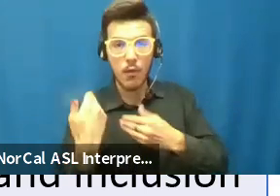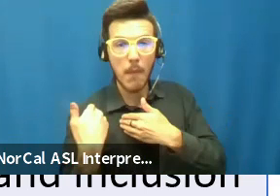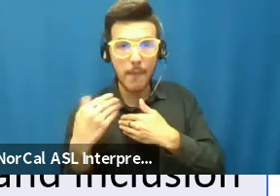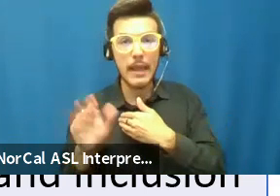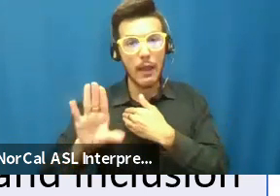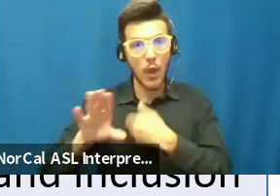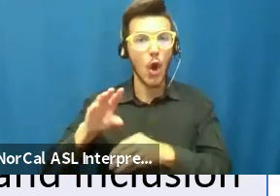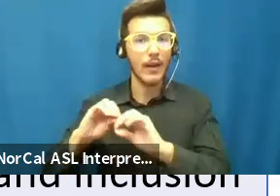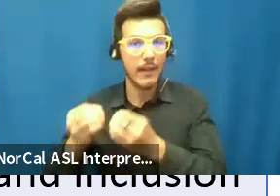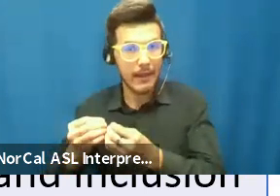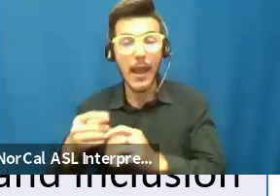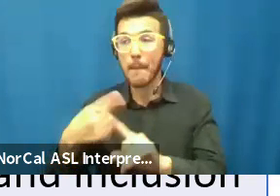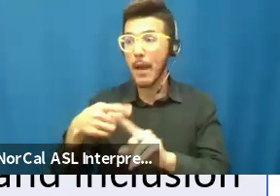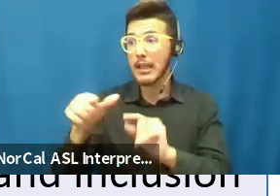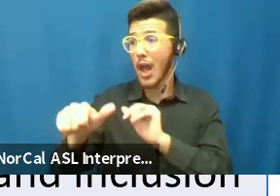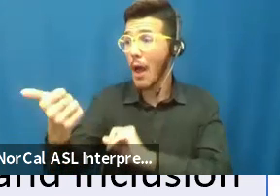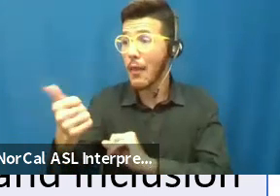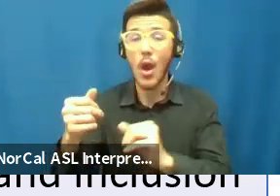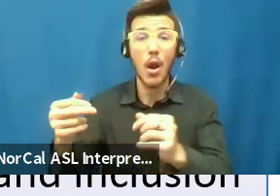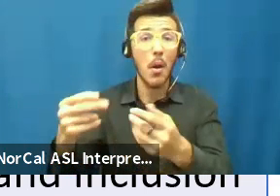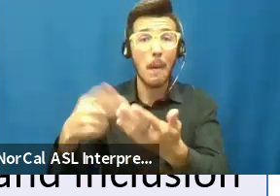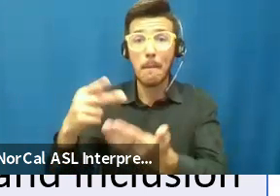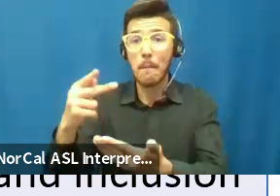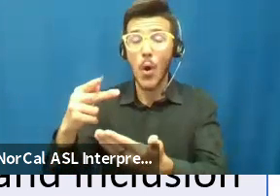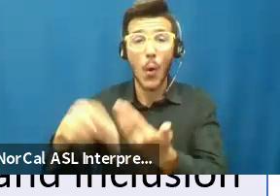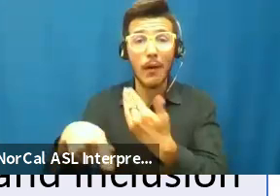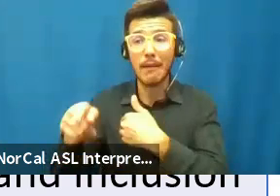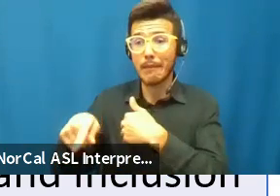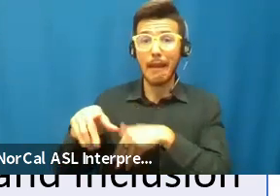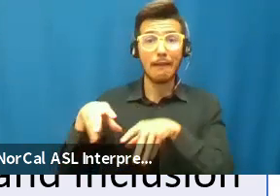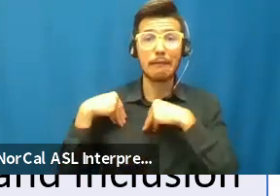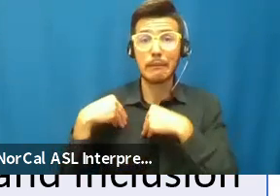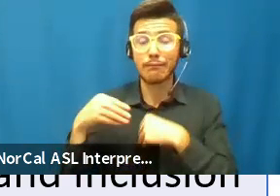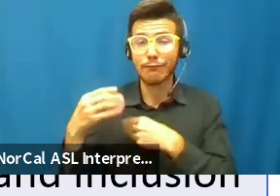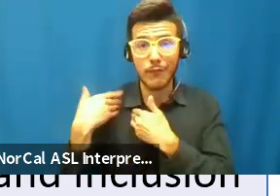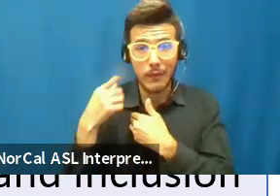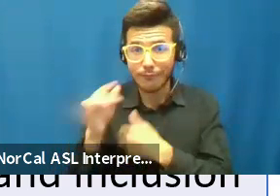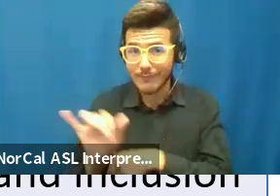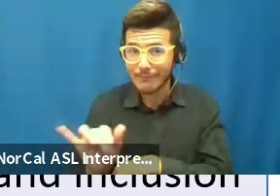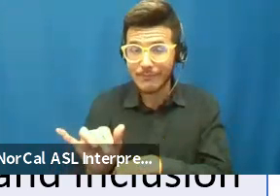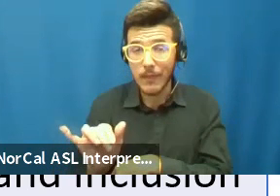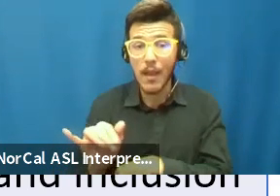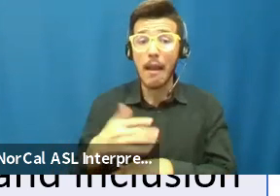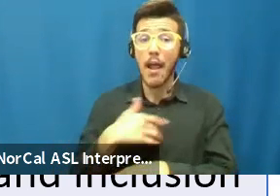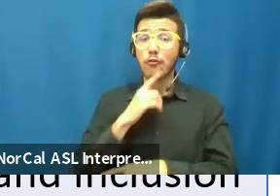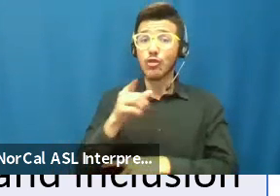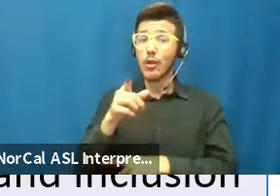places like assisted services program manager. And I'm sure some of you who are joining this